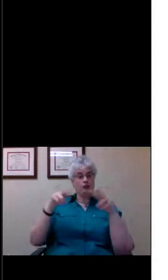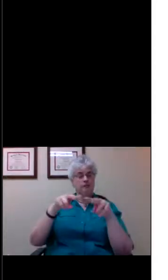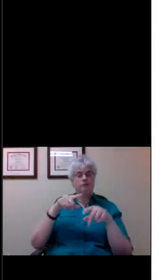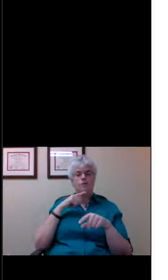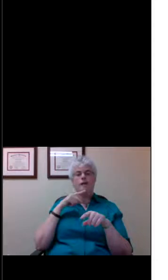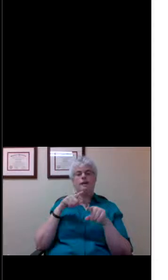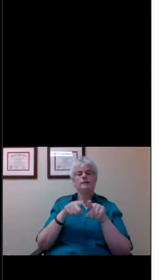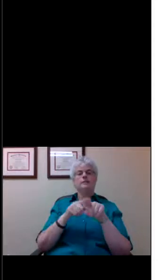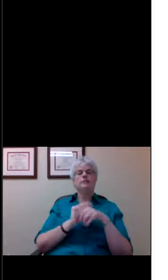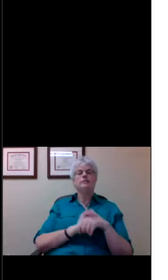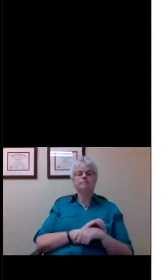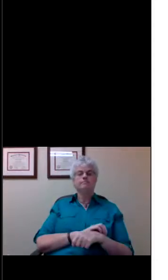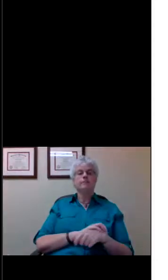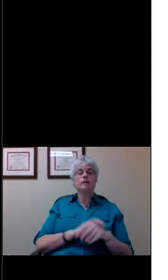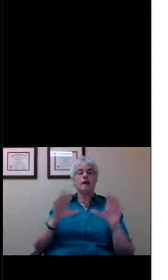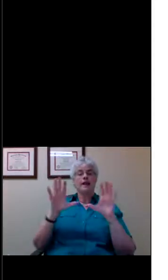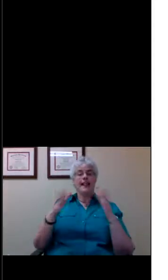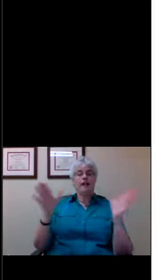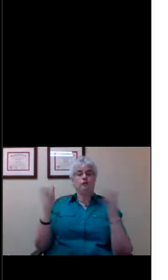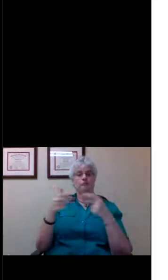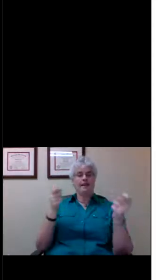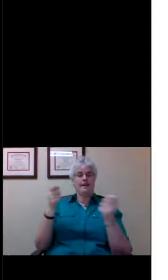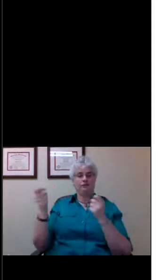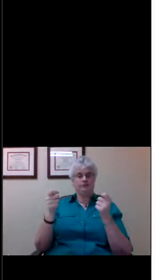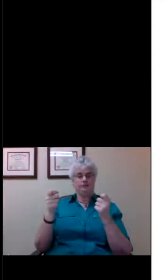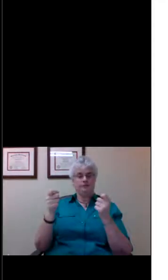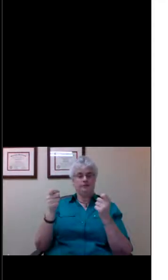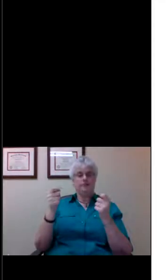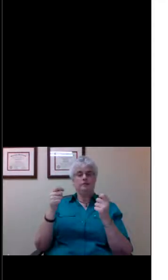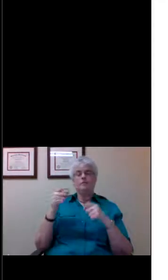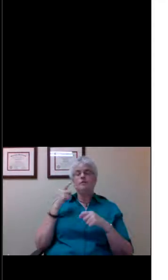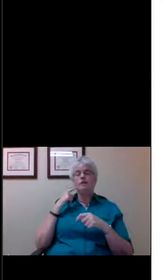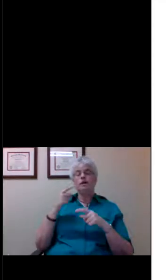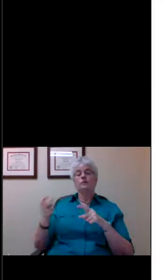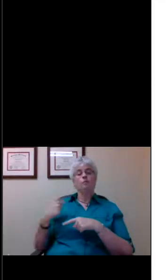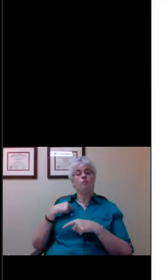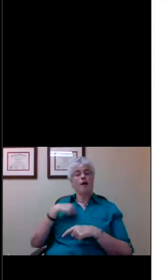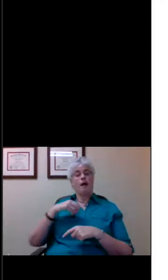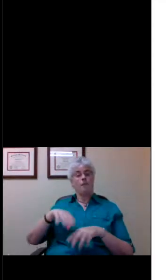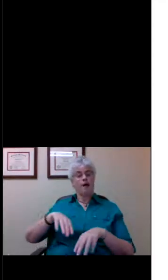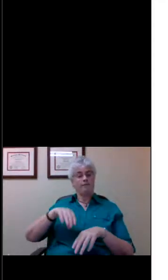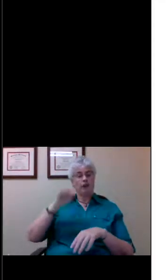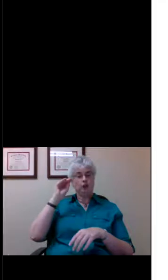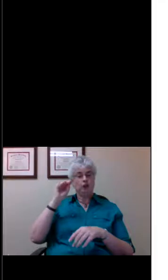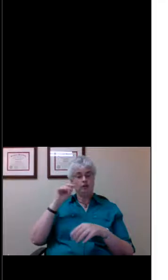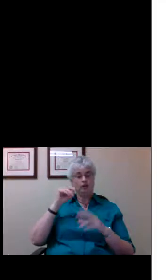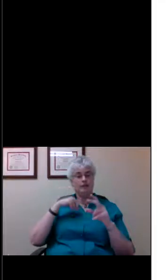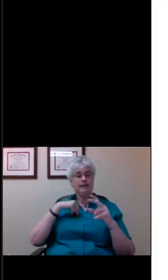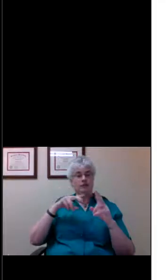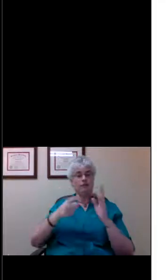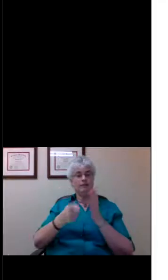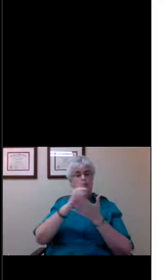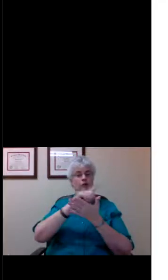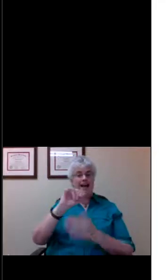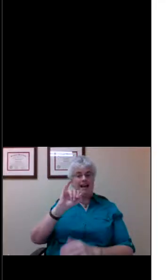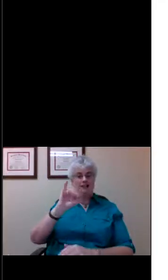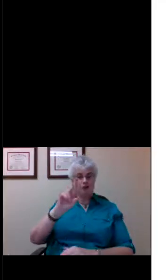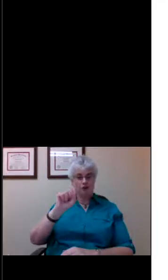And then the areas we looked at were classroom management because what we learned as we